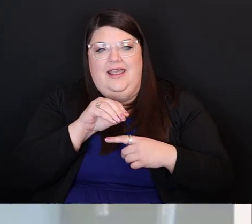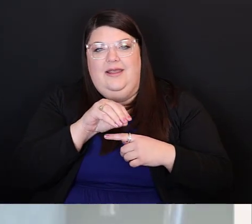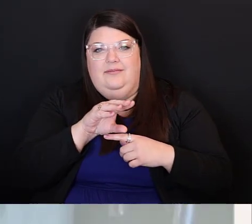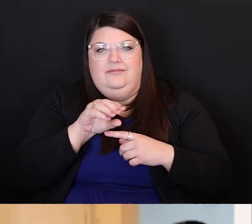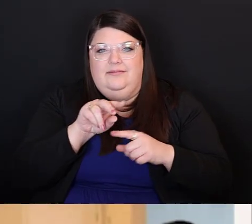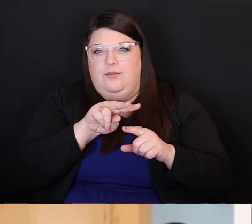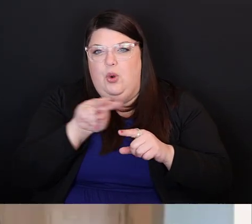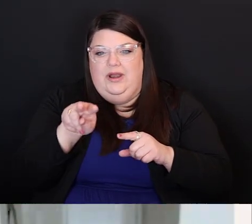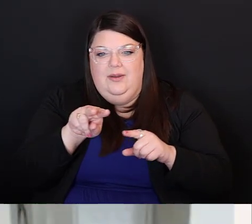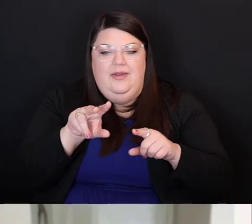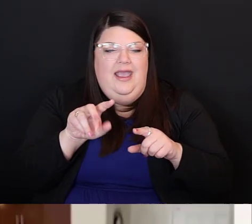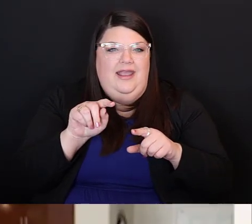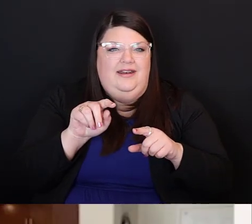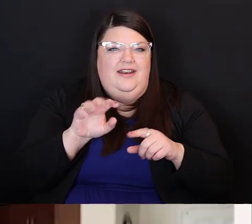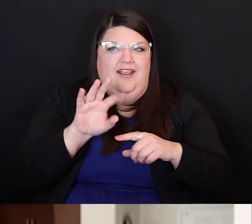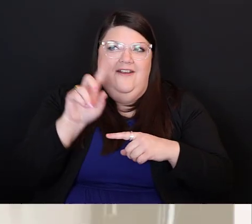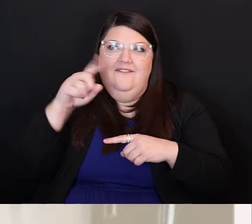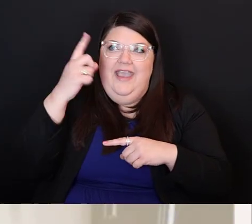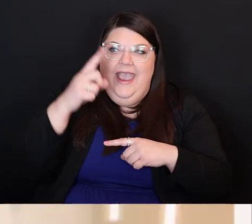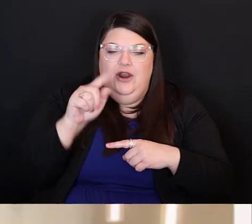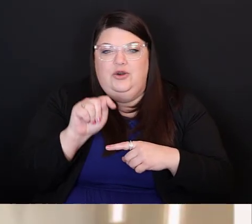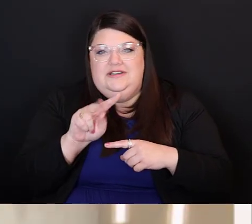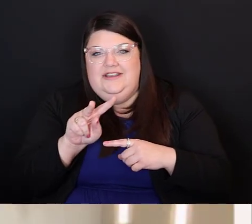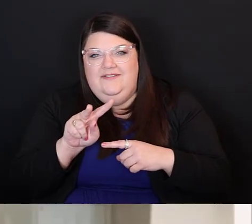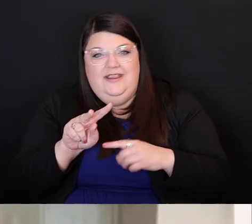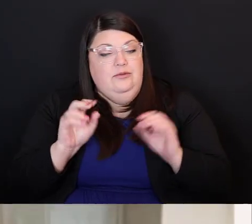It's very simple to operate but and doesn't need much charging.